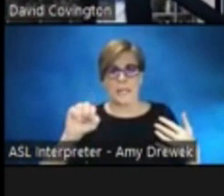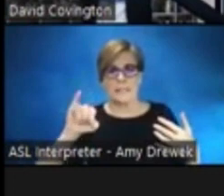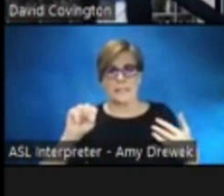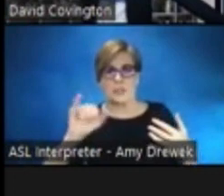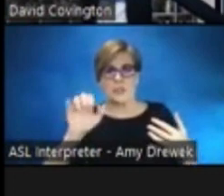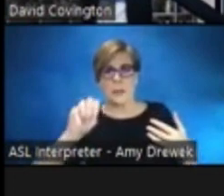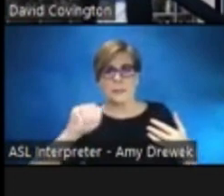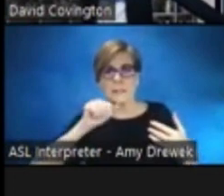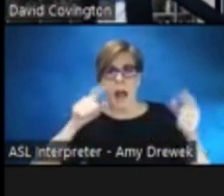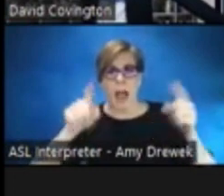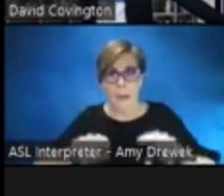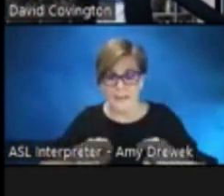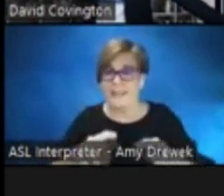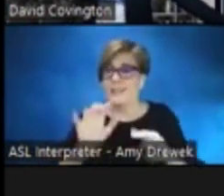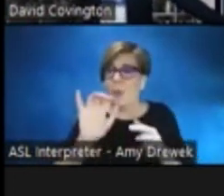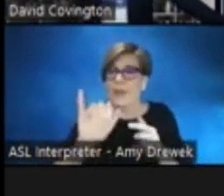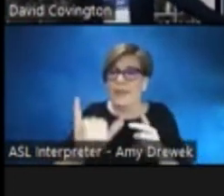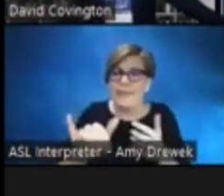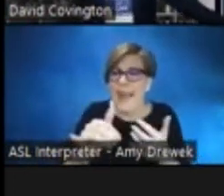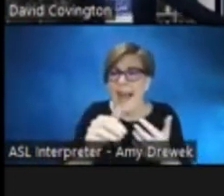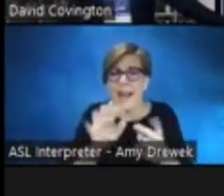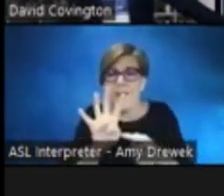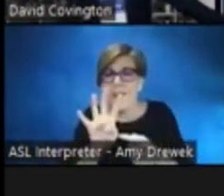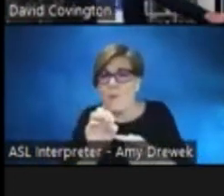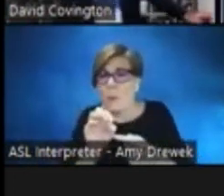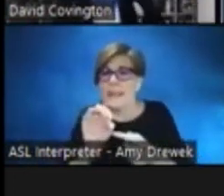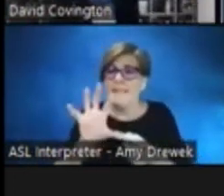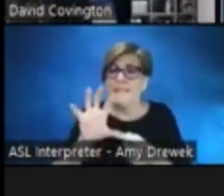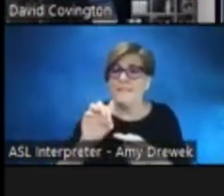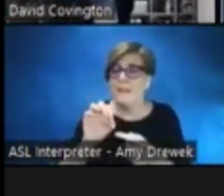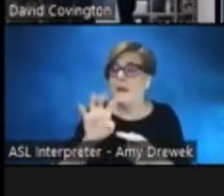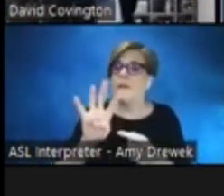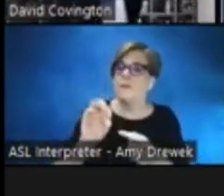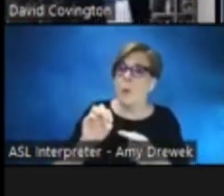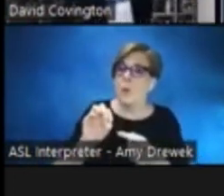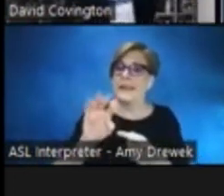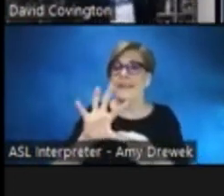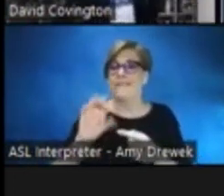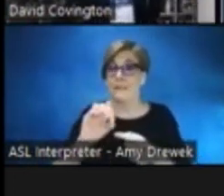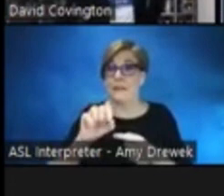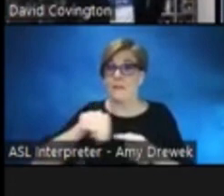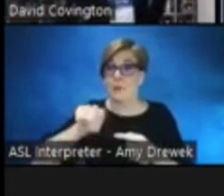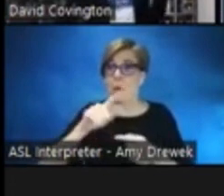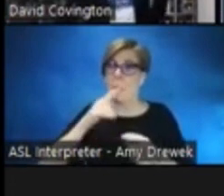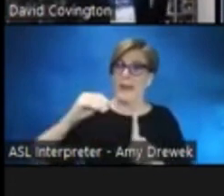FOR THOSE THAT WERE EXPOSED, I TALKED TO SOME THAT STRUGGLED WITH THAT.